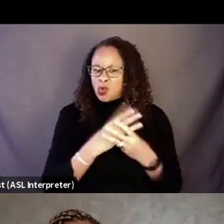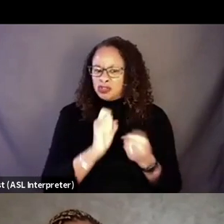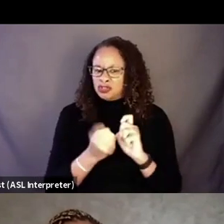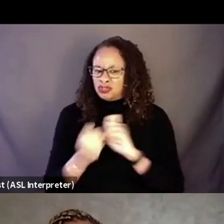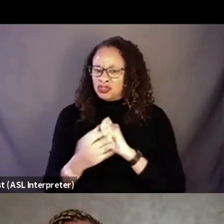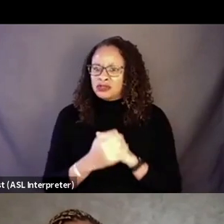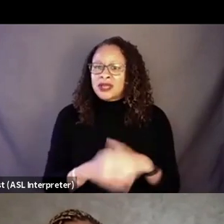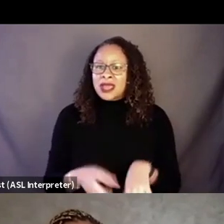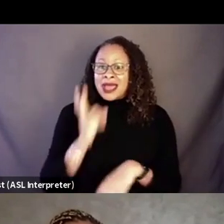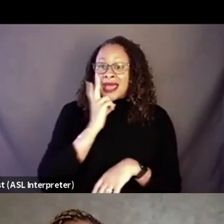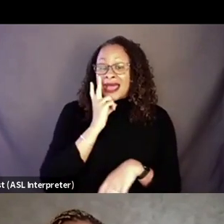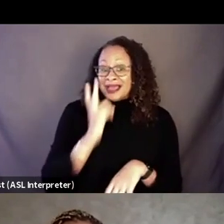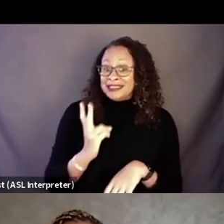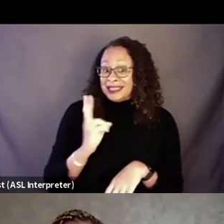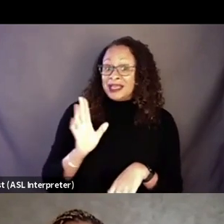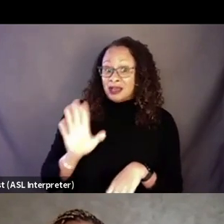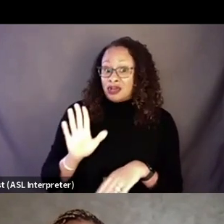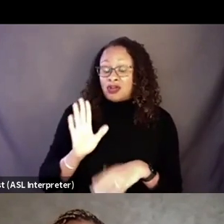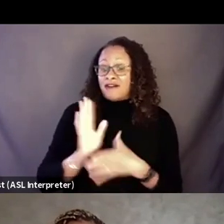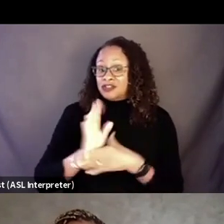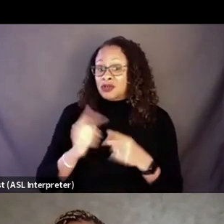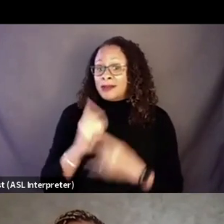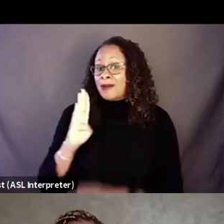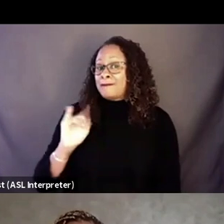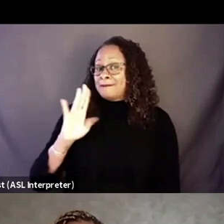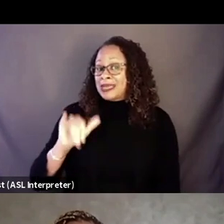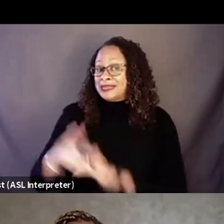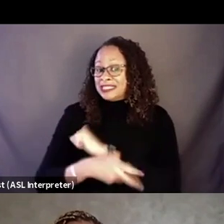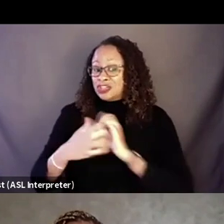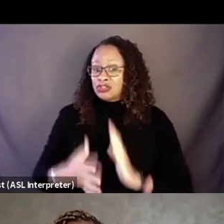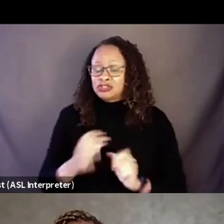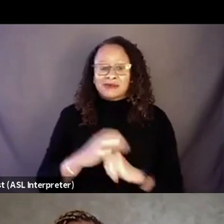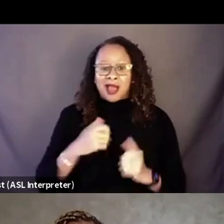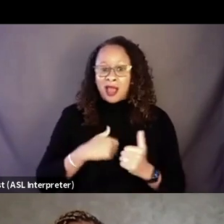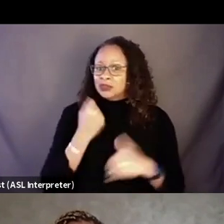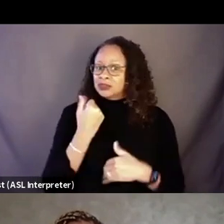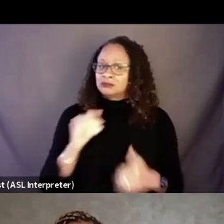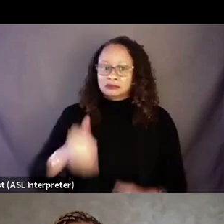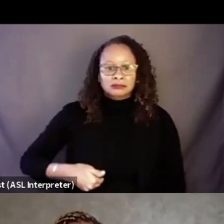about Kenya's baby stealers and I was moved to tears. I highly recommend you check it out.